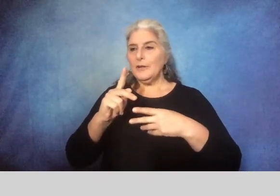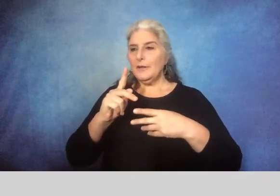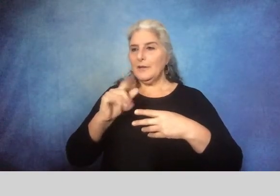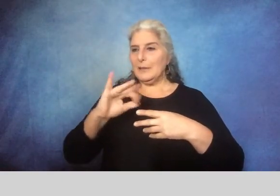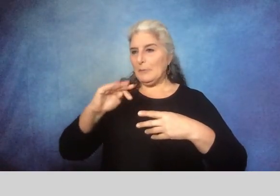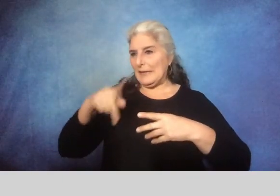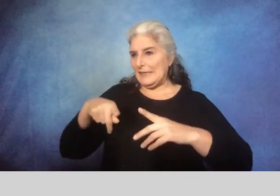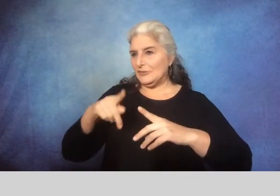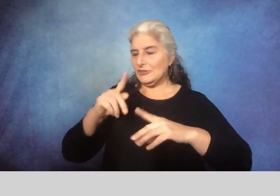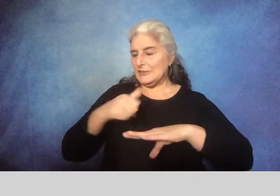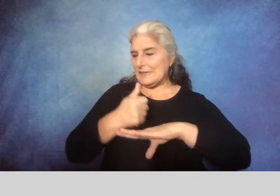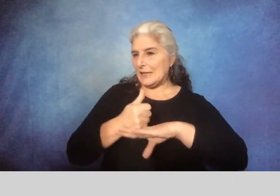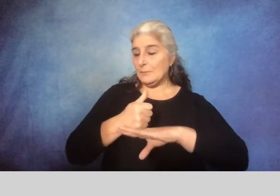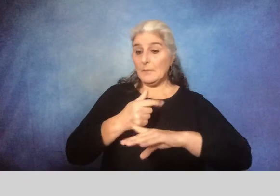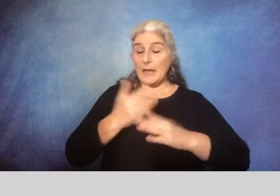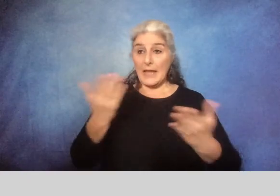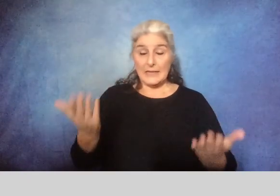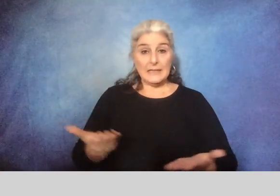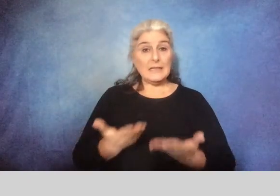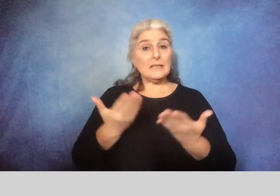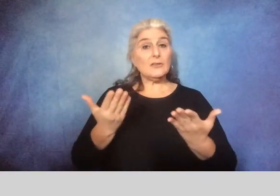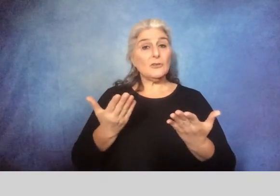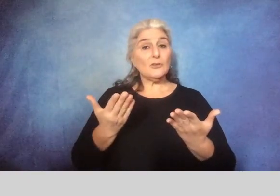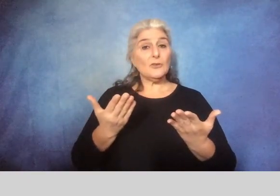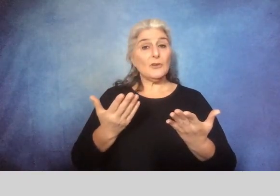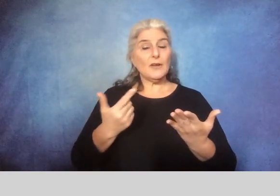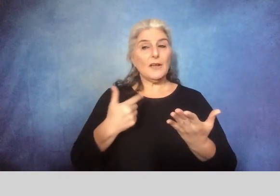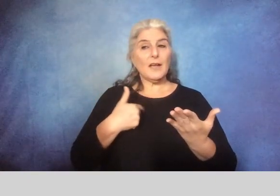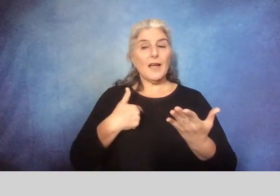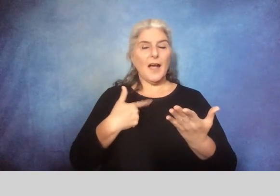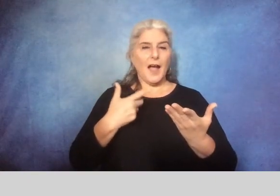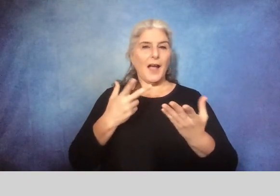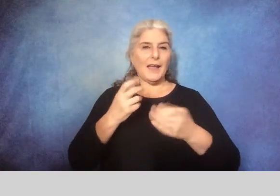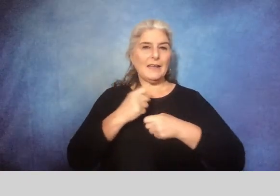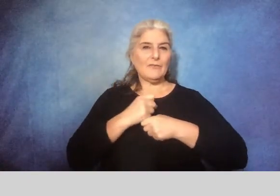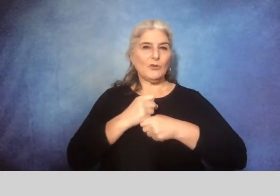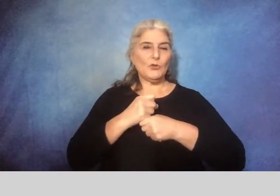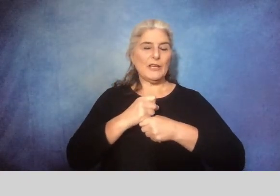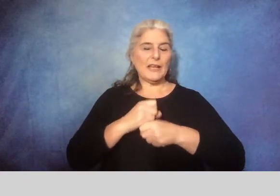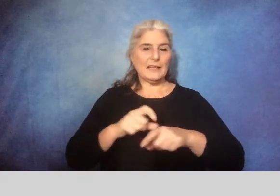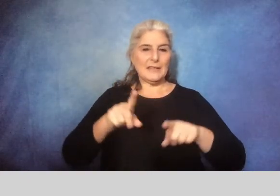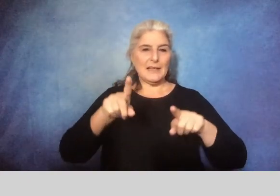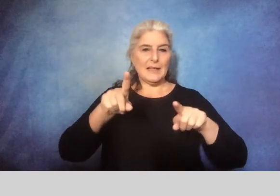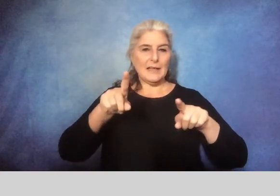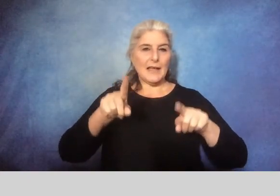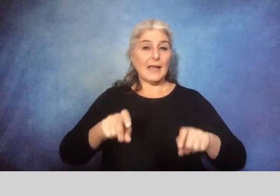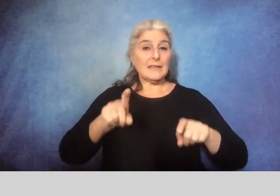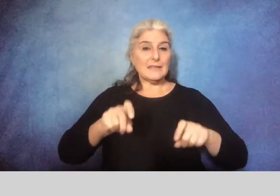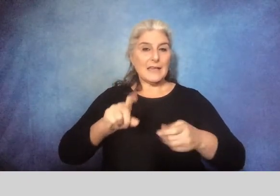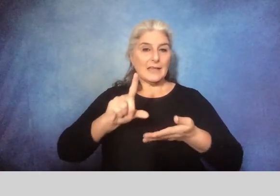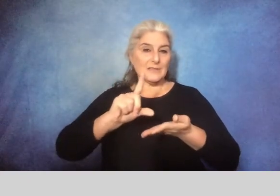Here, what I've done is, like, created a test called test_print_output.